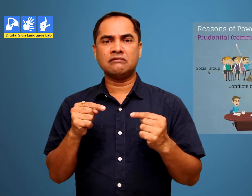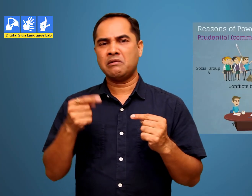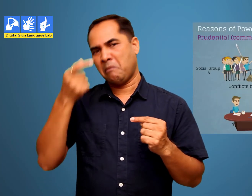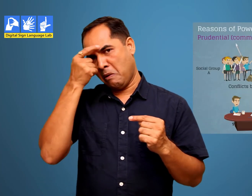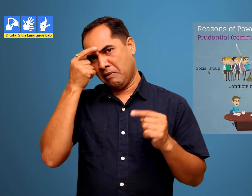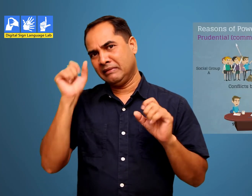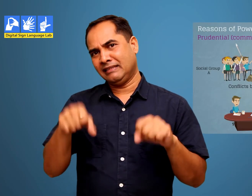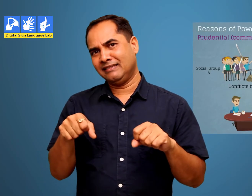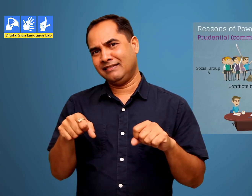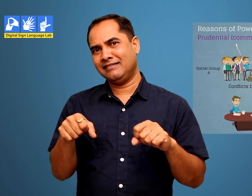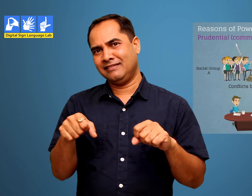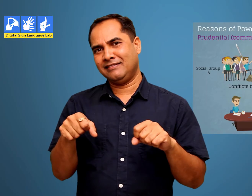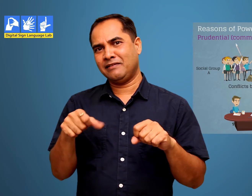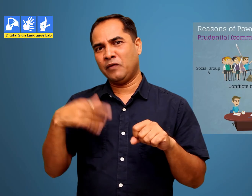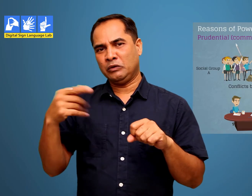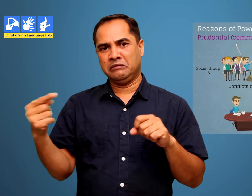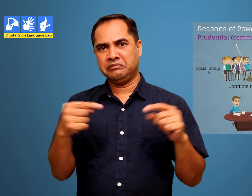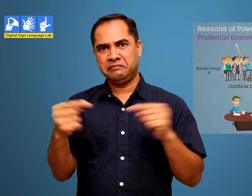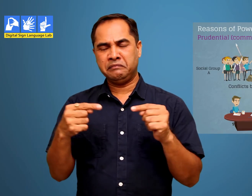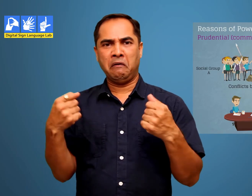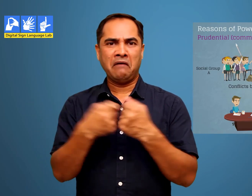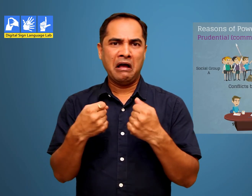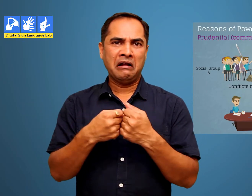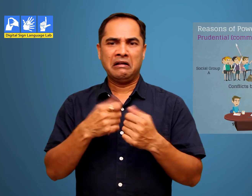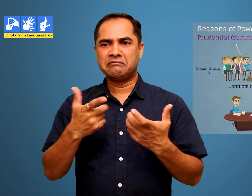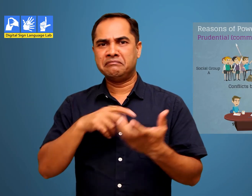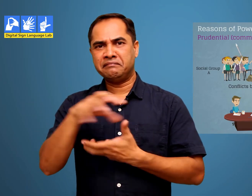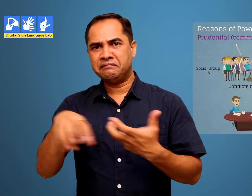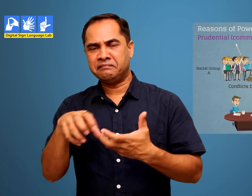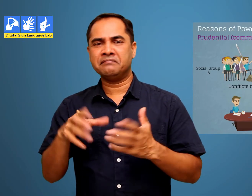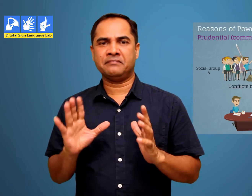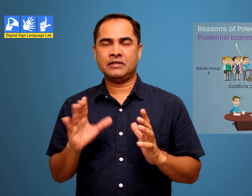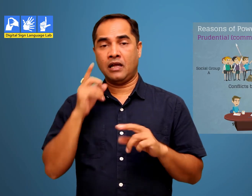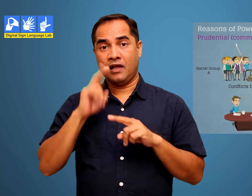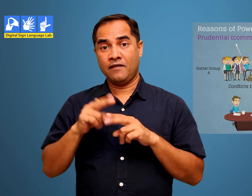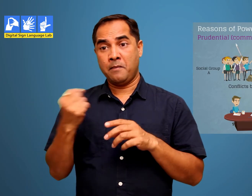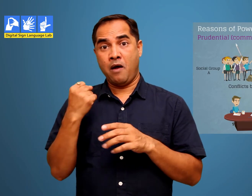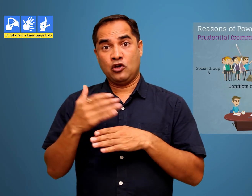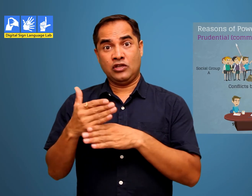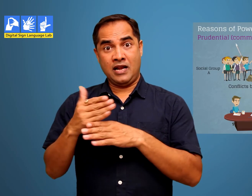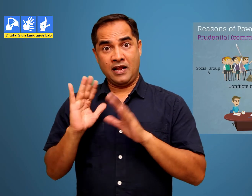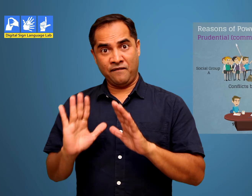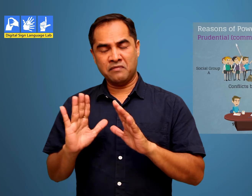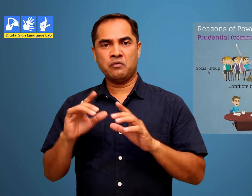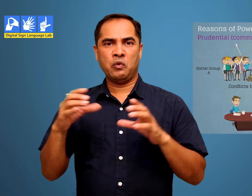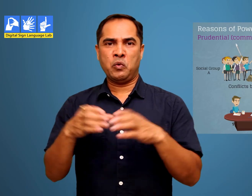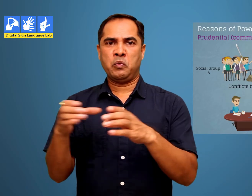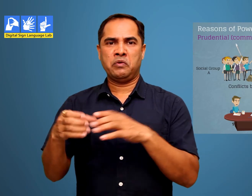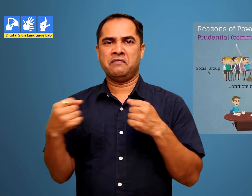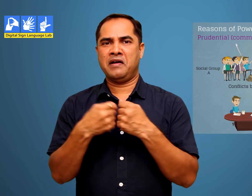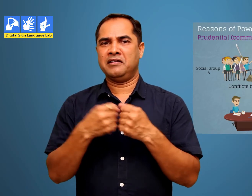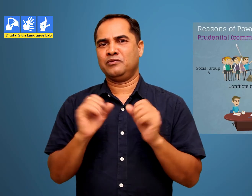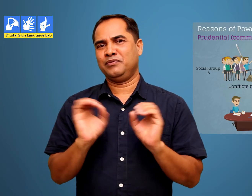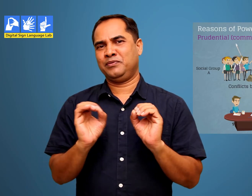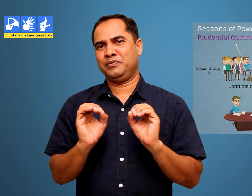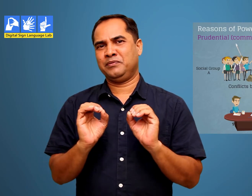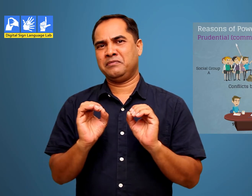The social conflict can lead to violence and political instability. Imposing the